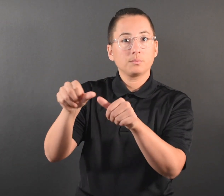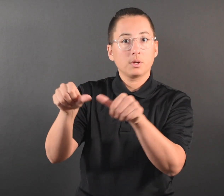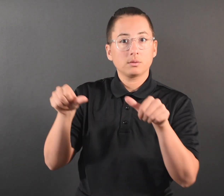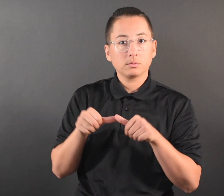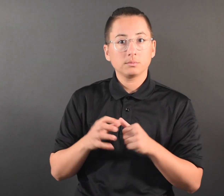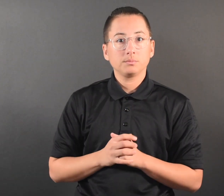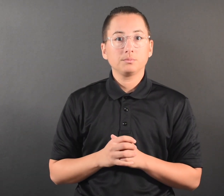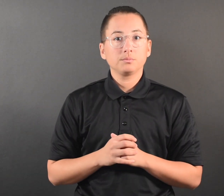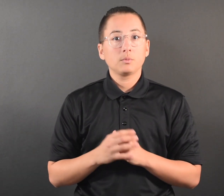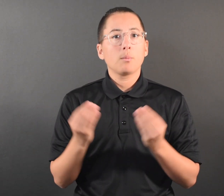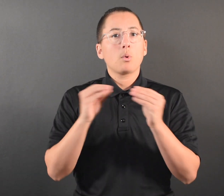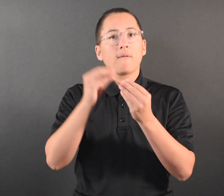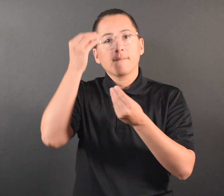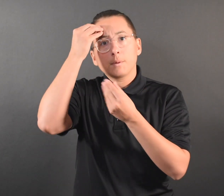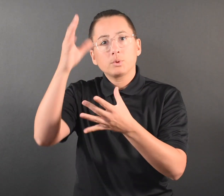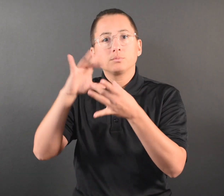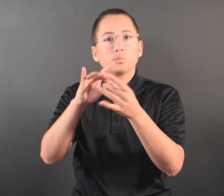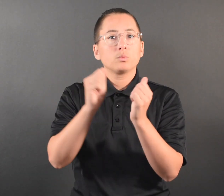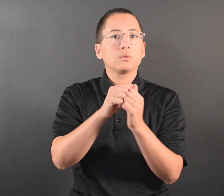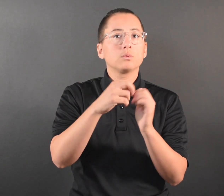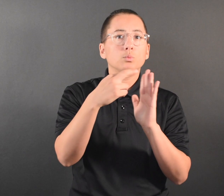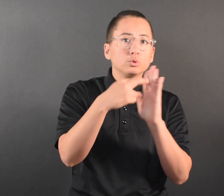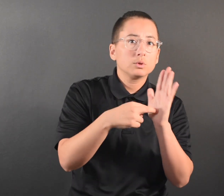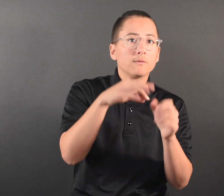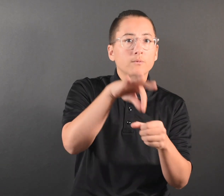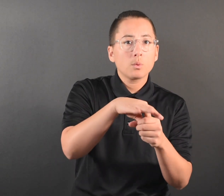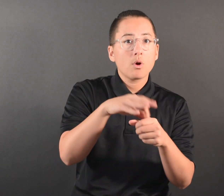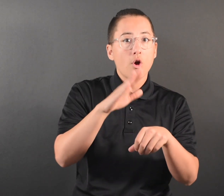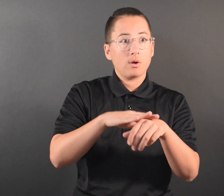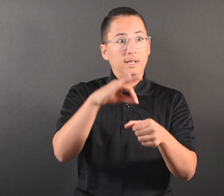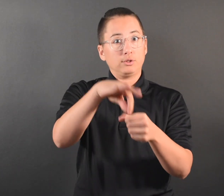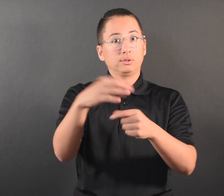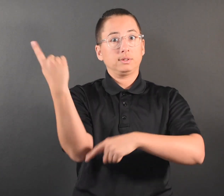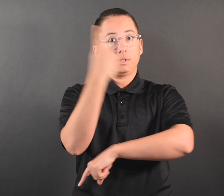place. More information about registering to vote on election day is available here.